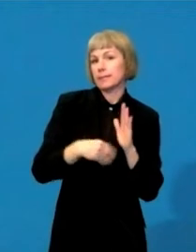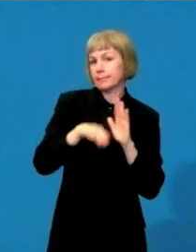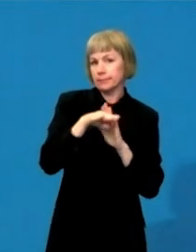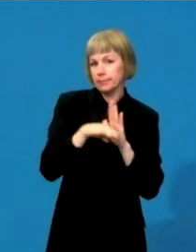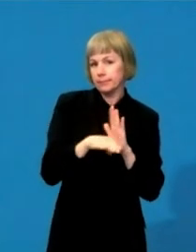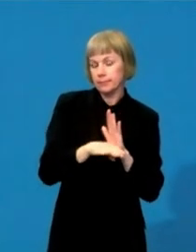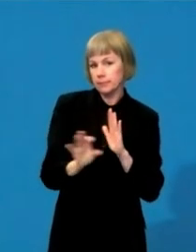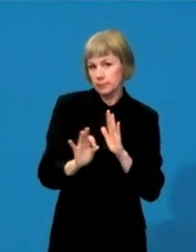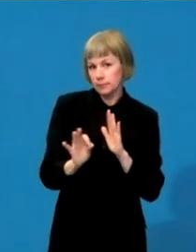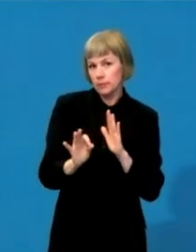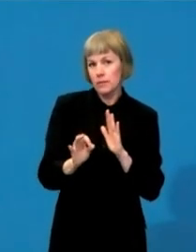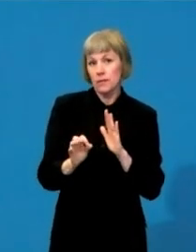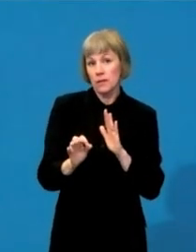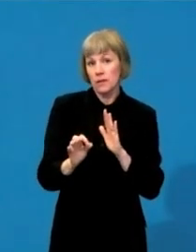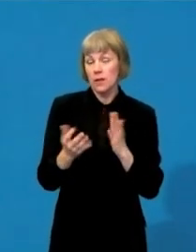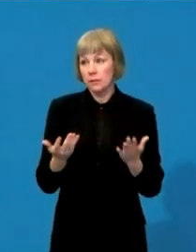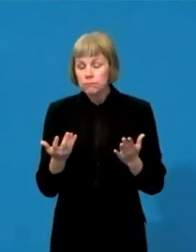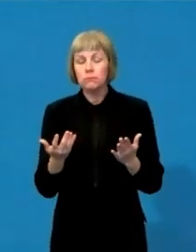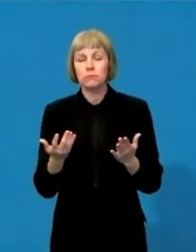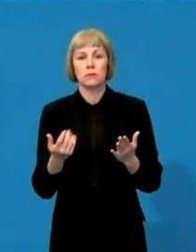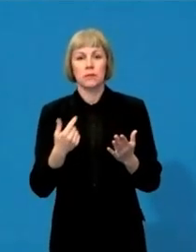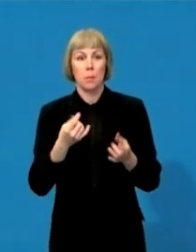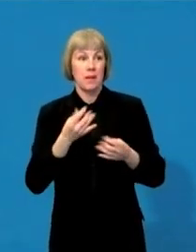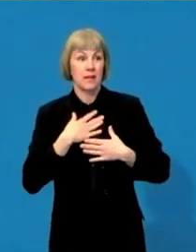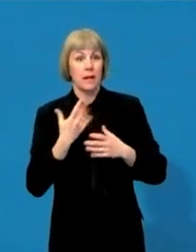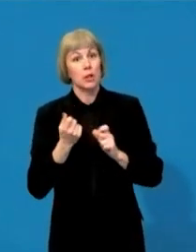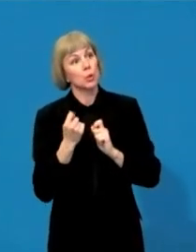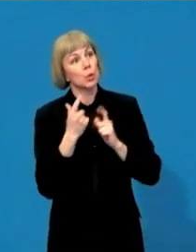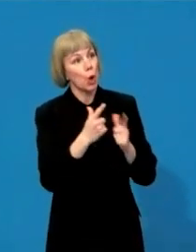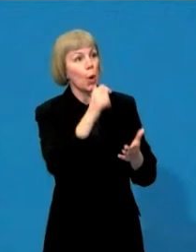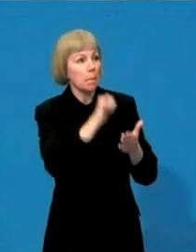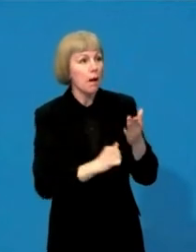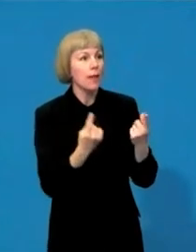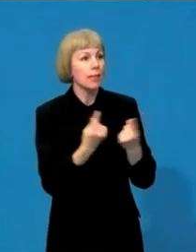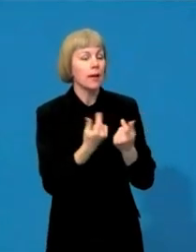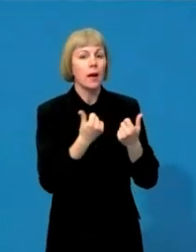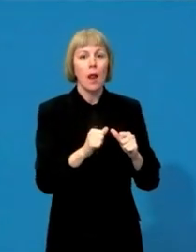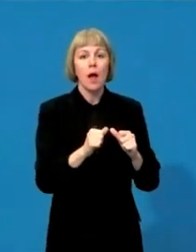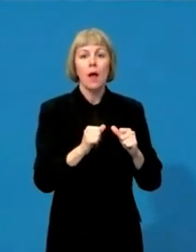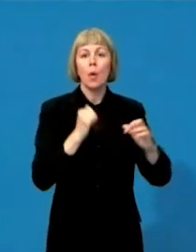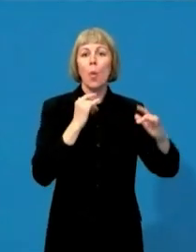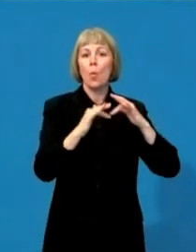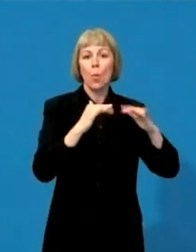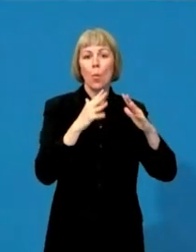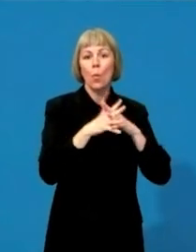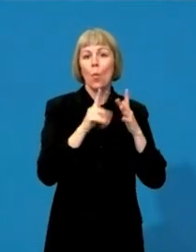So I've had to go out and purchase a wi-fi so that I can, you know, receive emails or